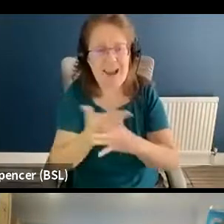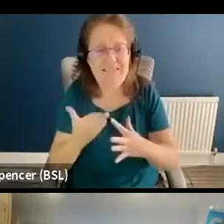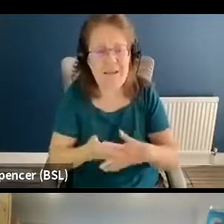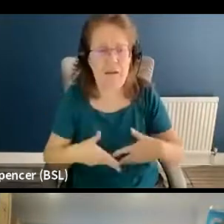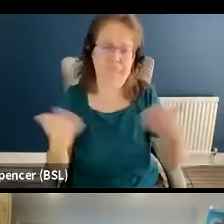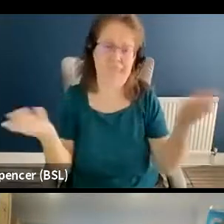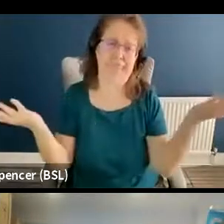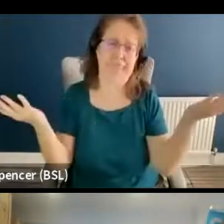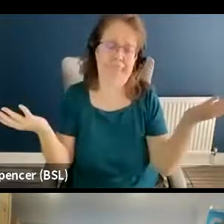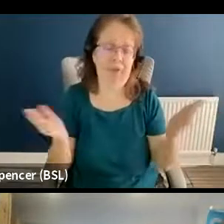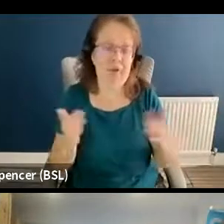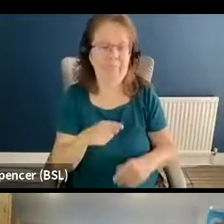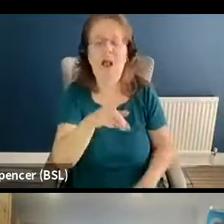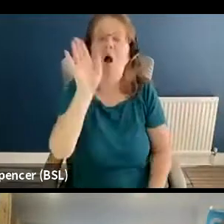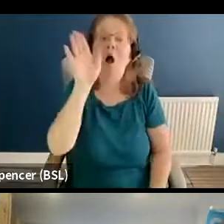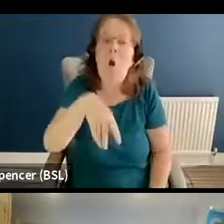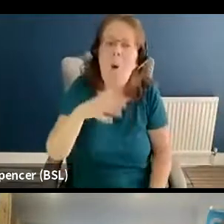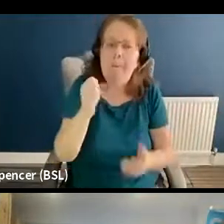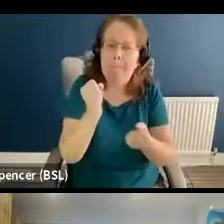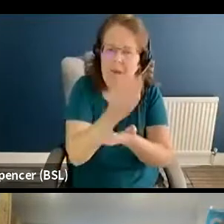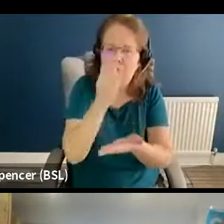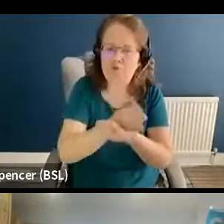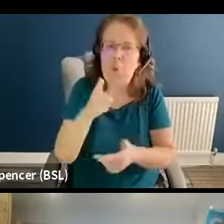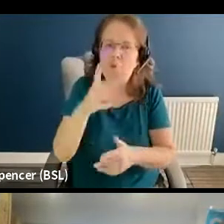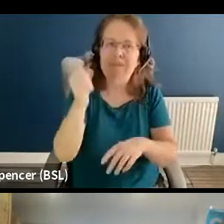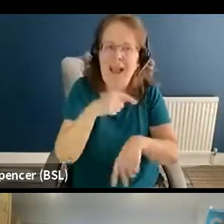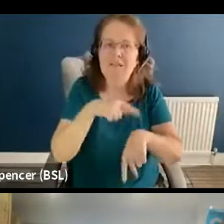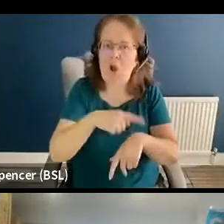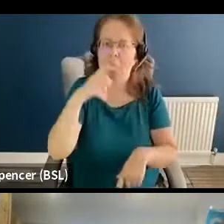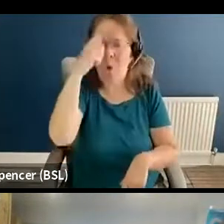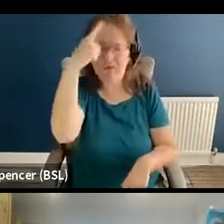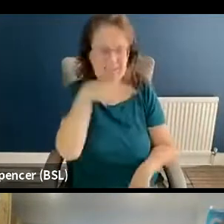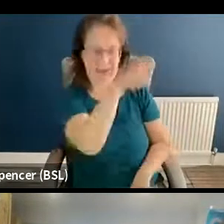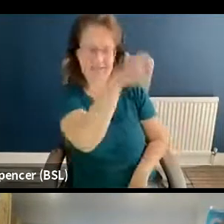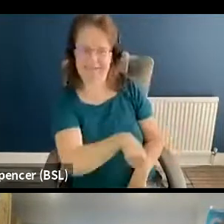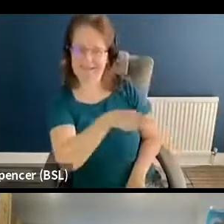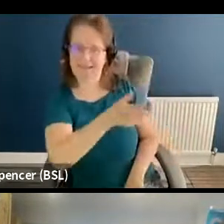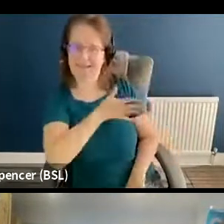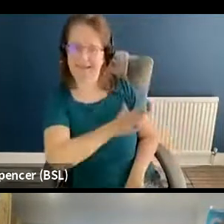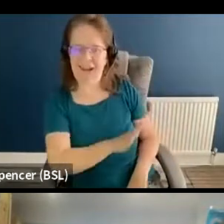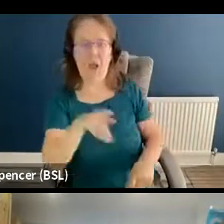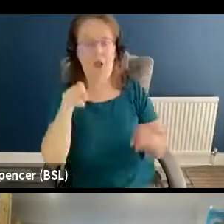understand the vendors that you're working with. I have a, you've brought in some amazing people